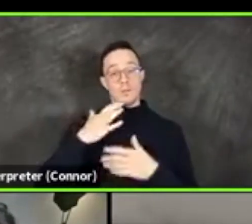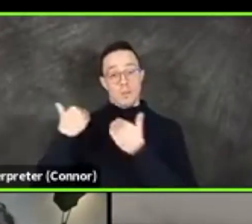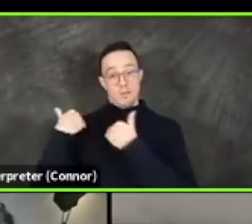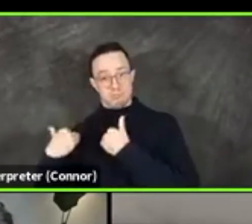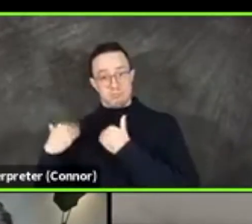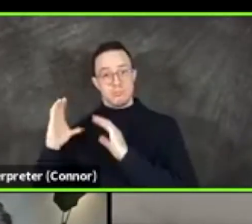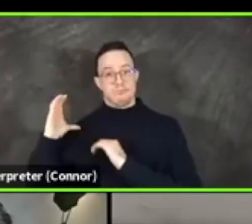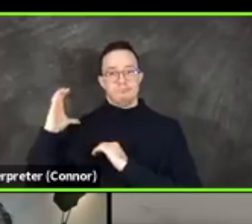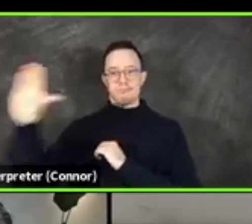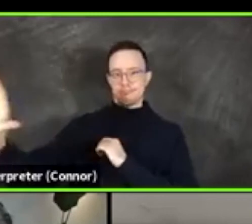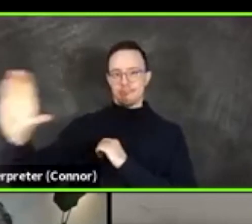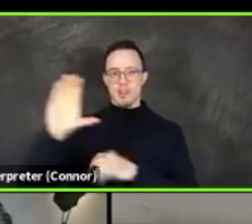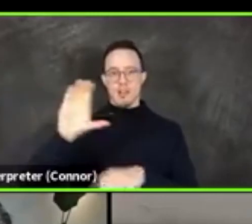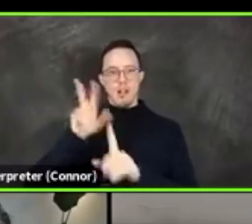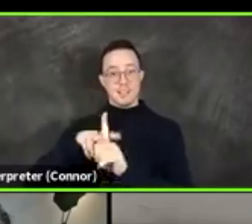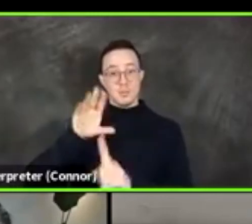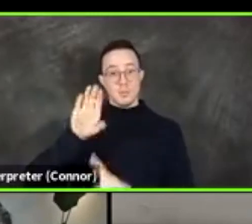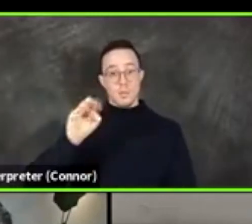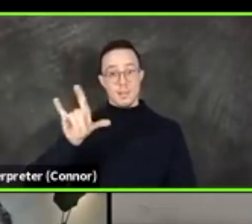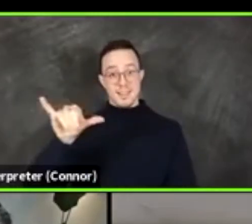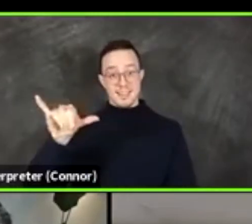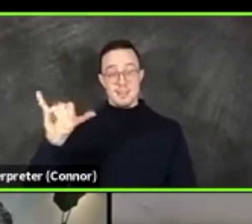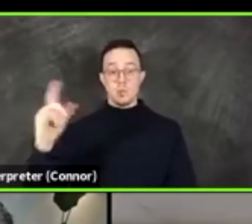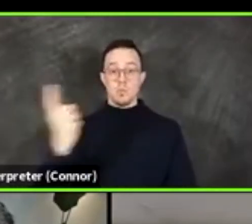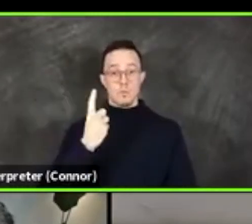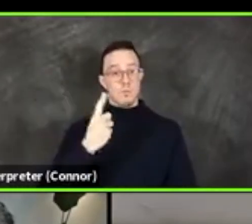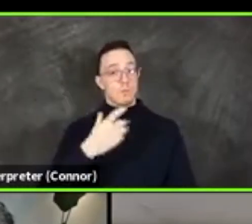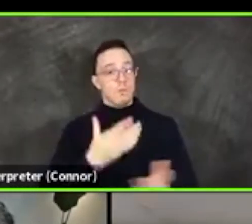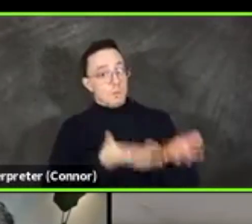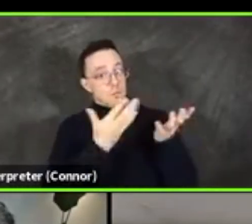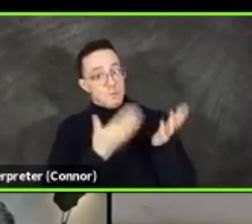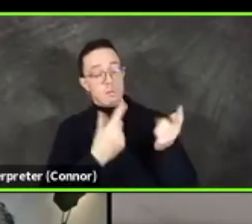ME UP, AND GETTING ME TO GET MY SHIT TOGETHER, PARDON MY FRENCH! AND I